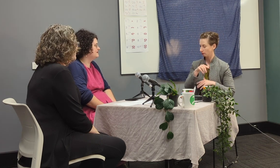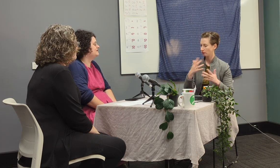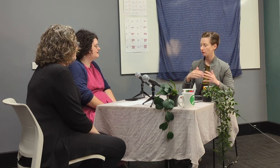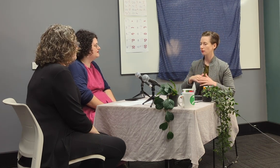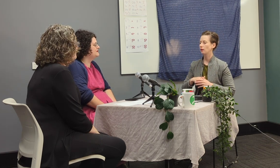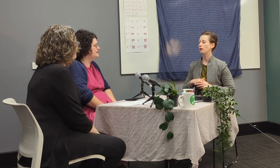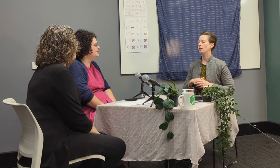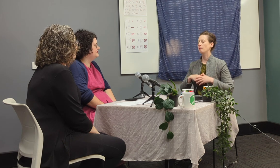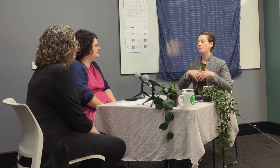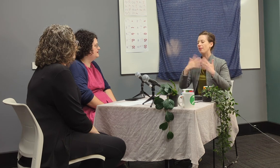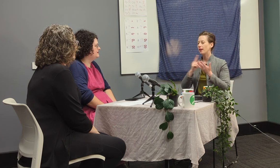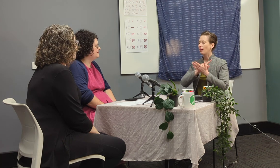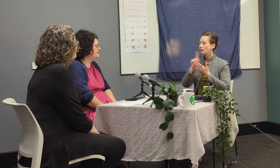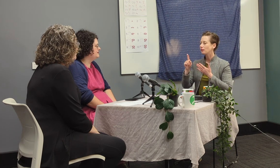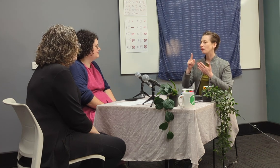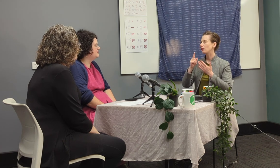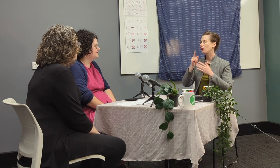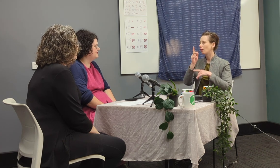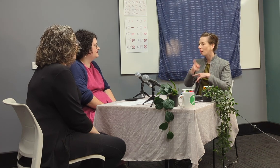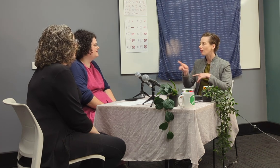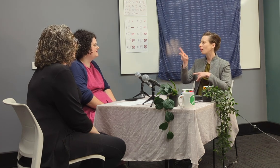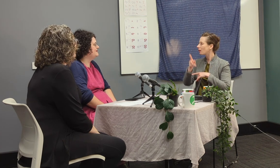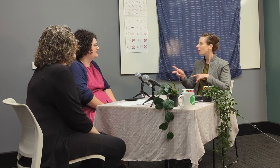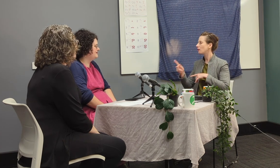in the sign space, and then point to the boy.